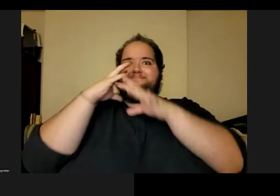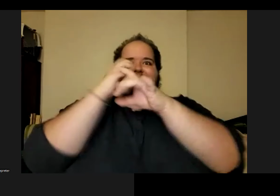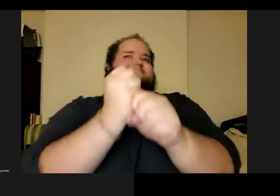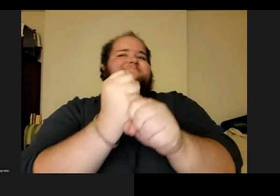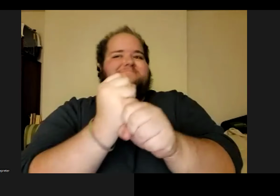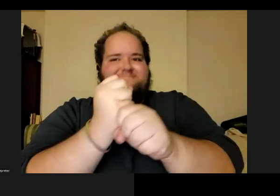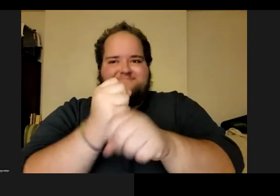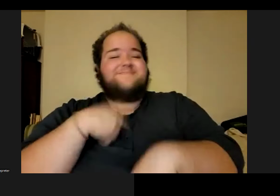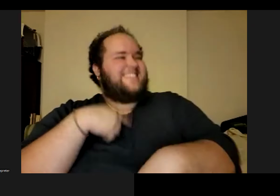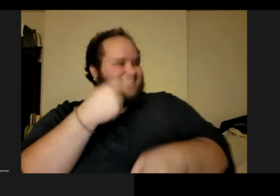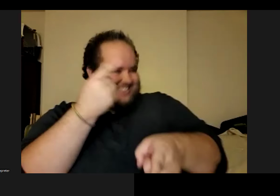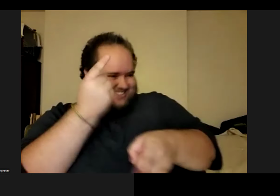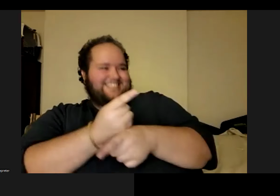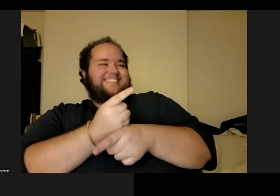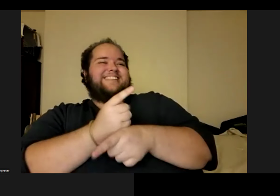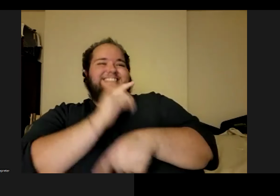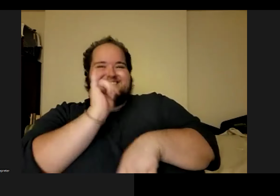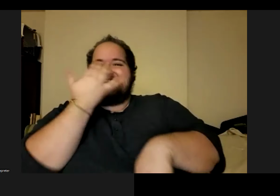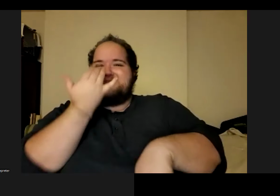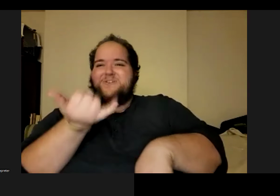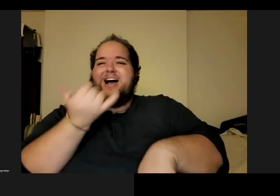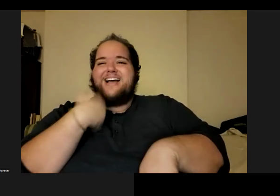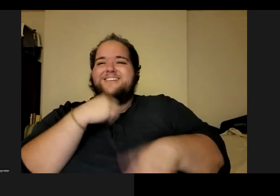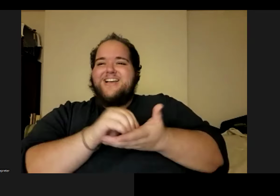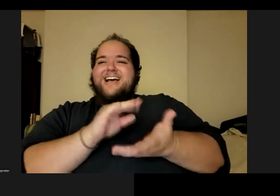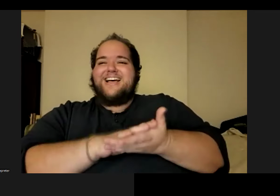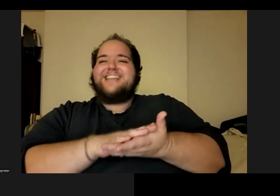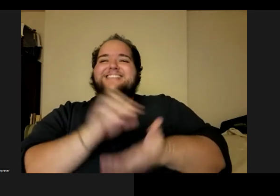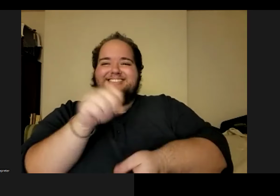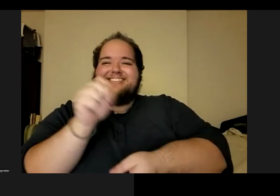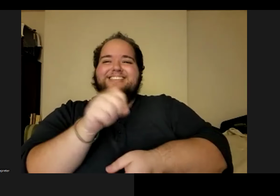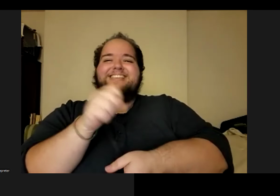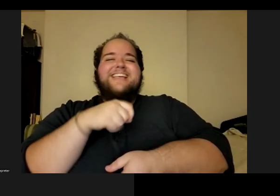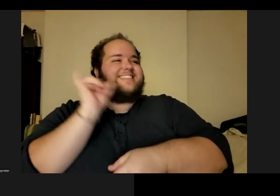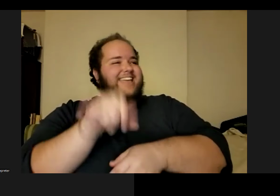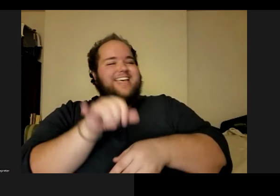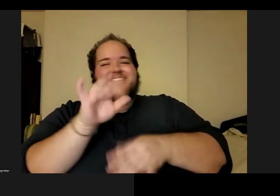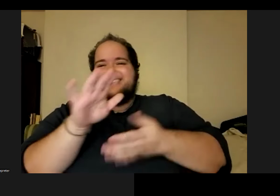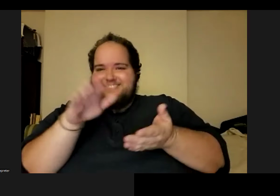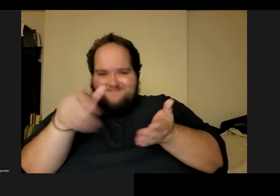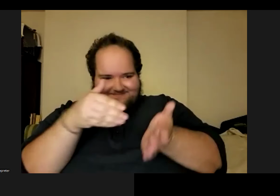got the point exactly. Yeah. That's the core of artist statement is to grab people and be like.